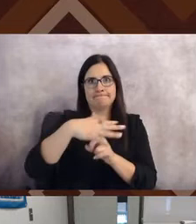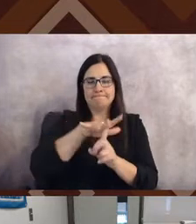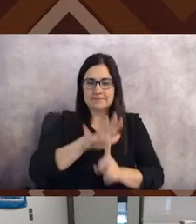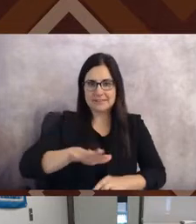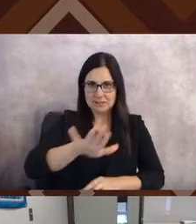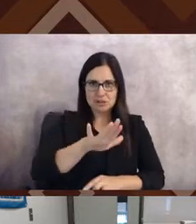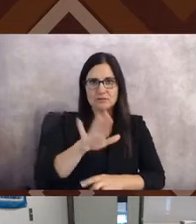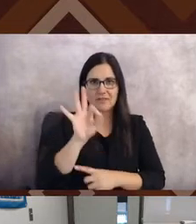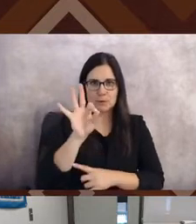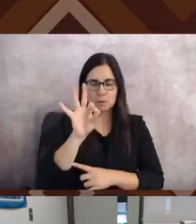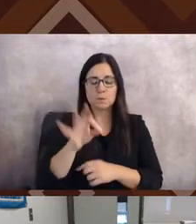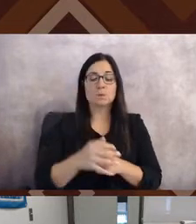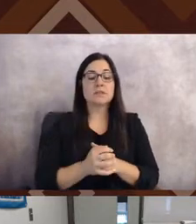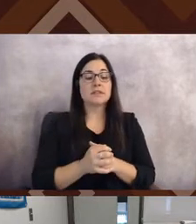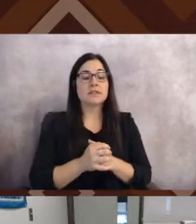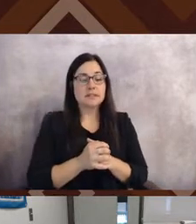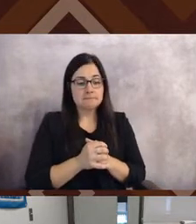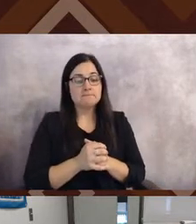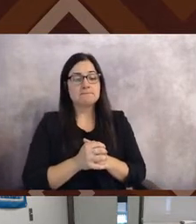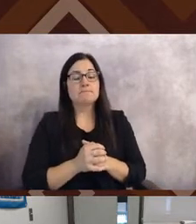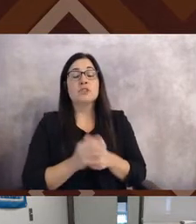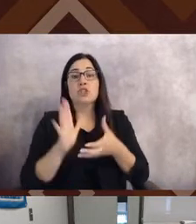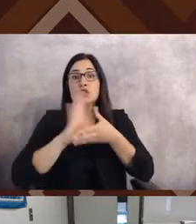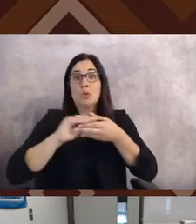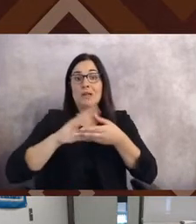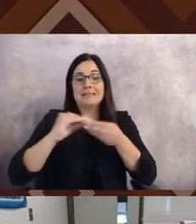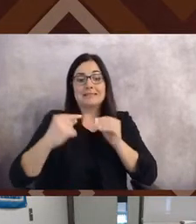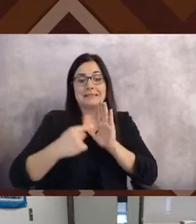right there, there are there are stories and examples from,